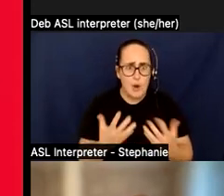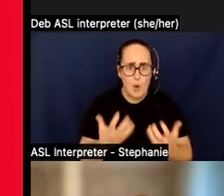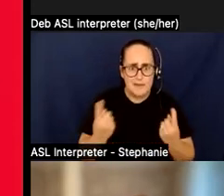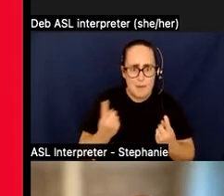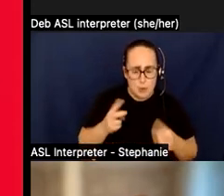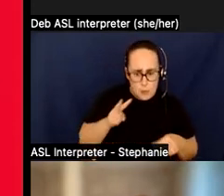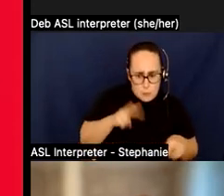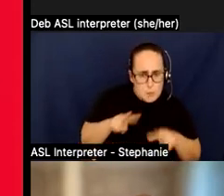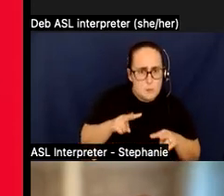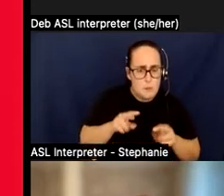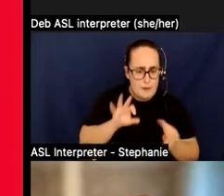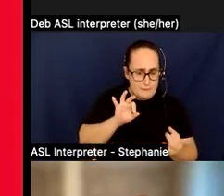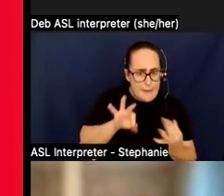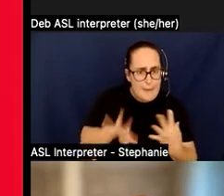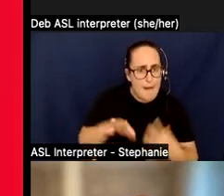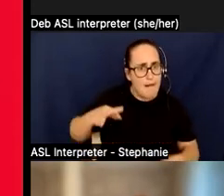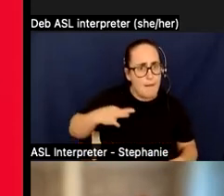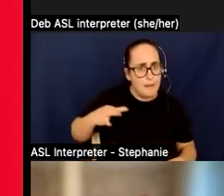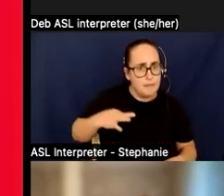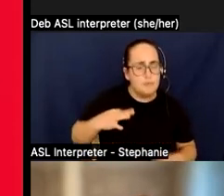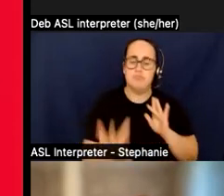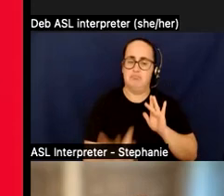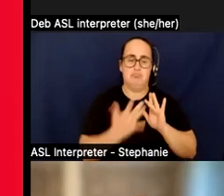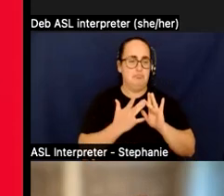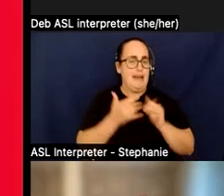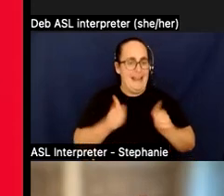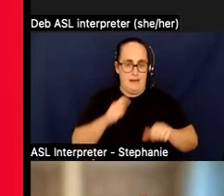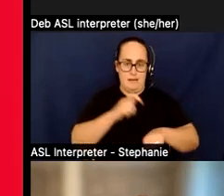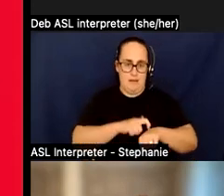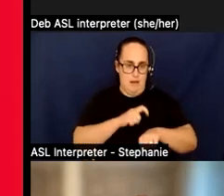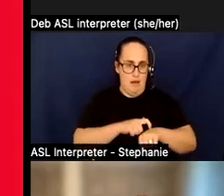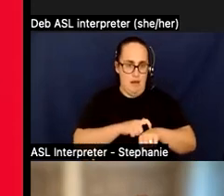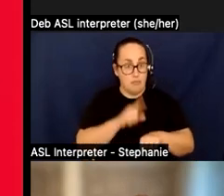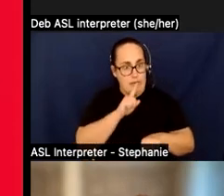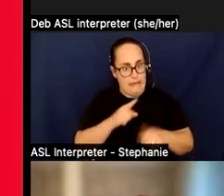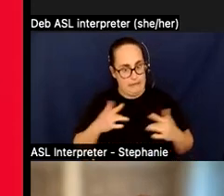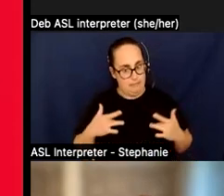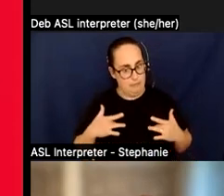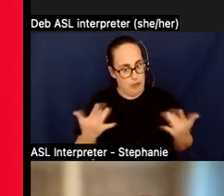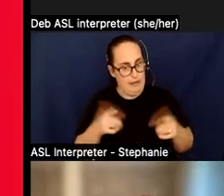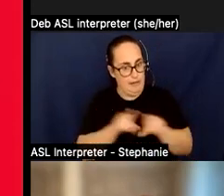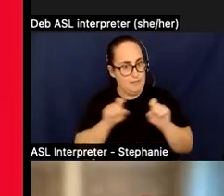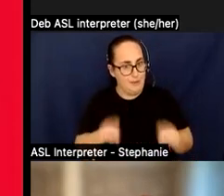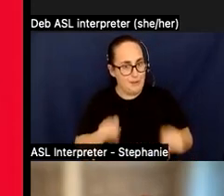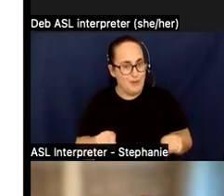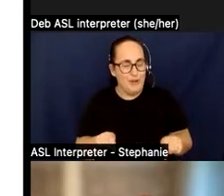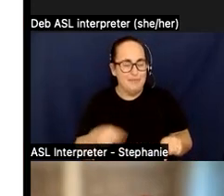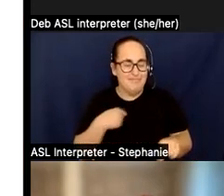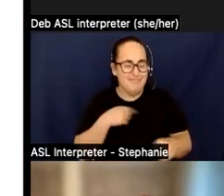to contact me as early as you can so that I have enough time to give you the best support possible.